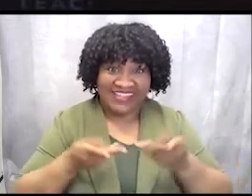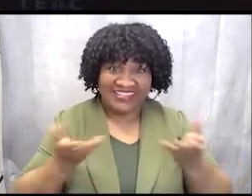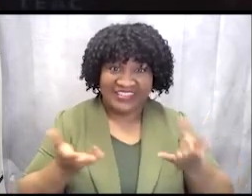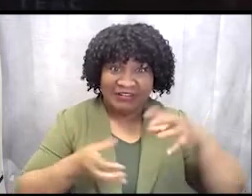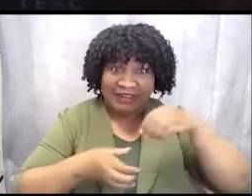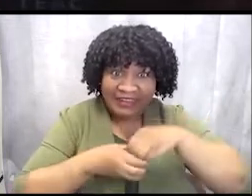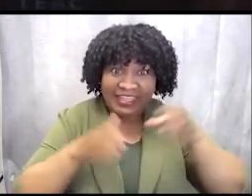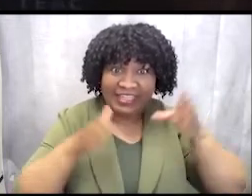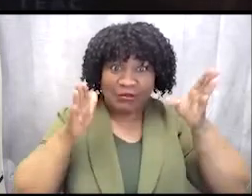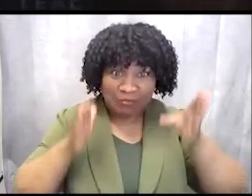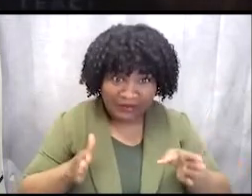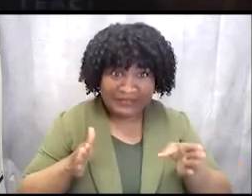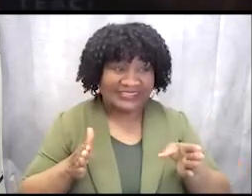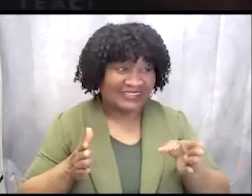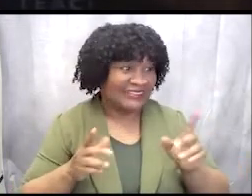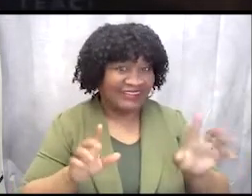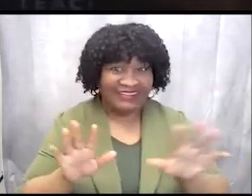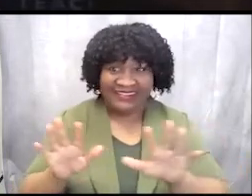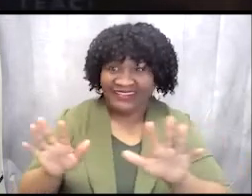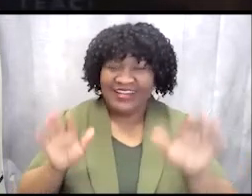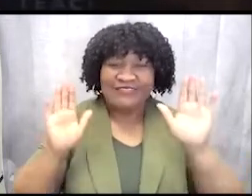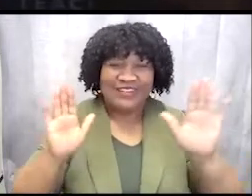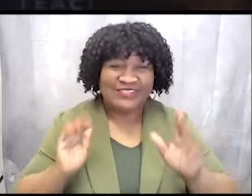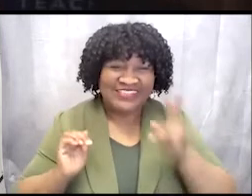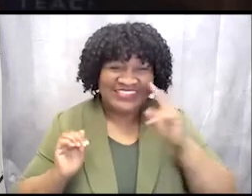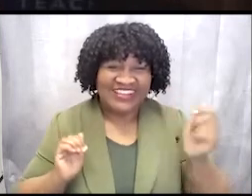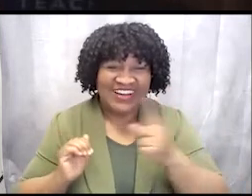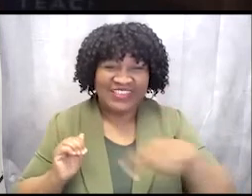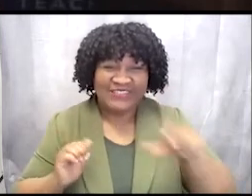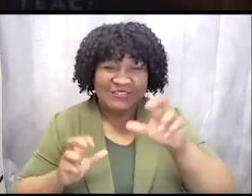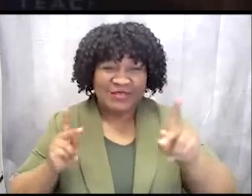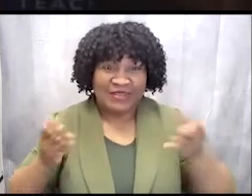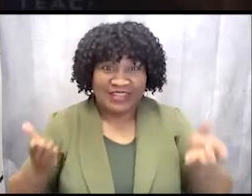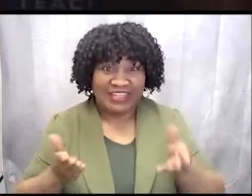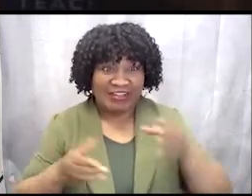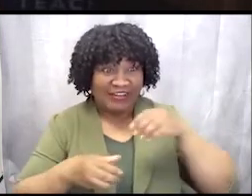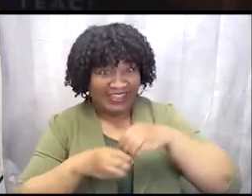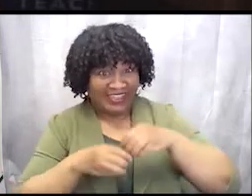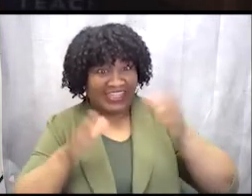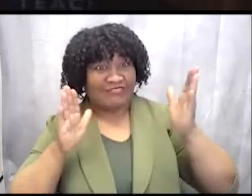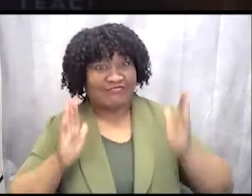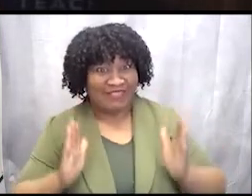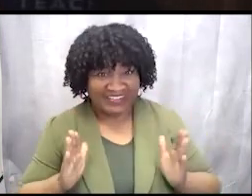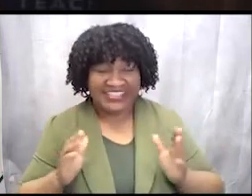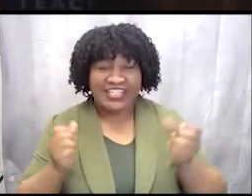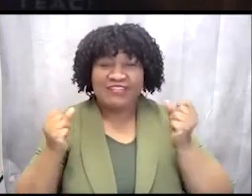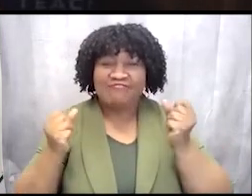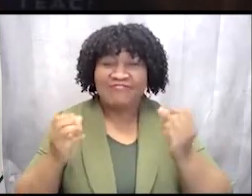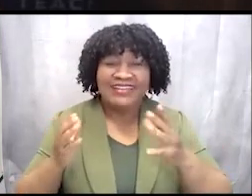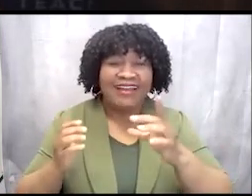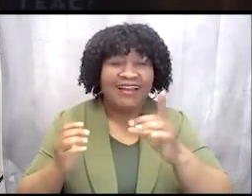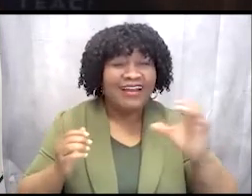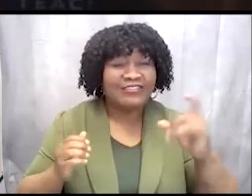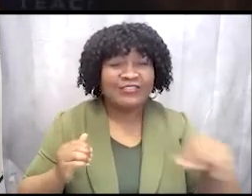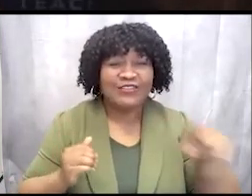So it's wonderful to be here with our guests in person. And with the hundreds of more of you who are joining us remotely.